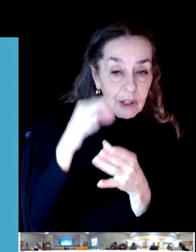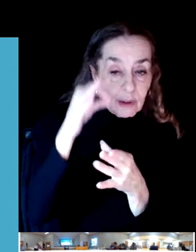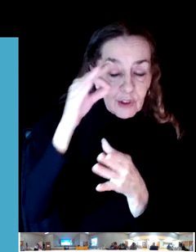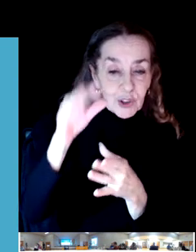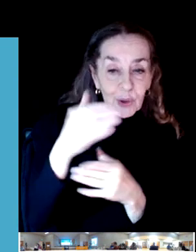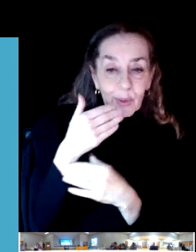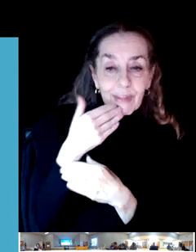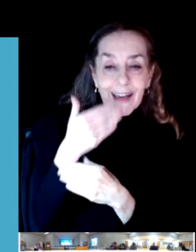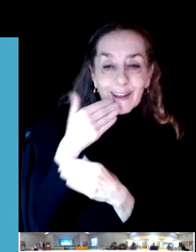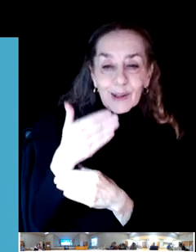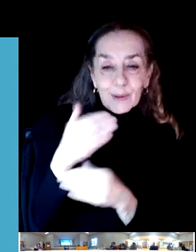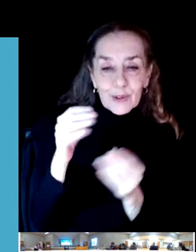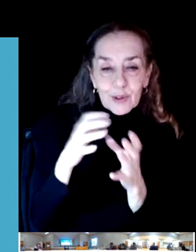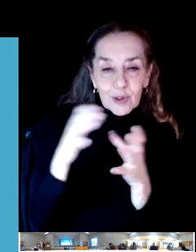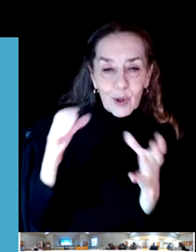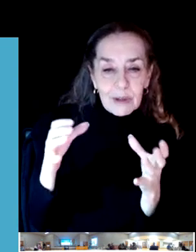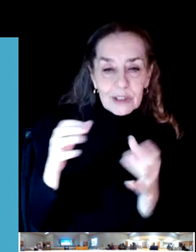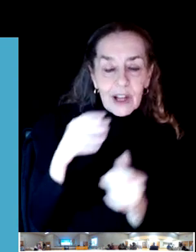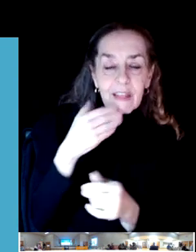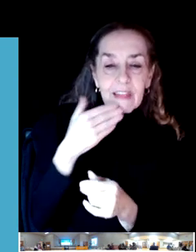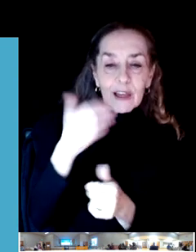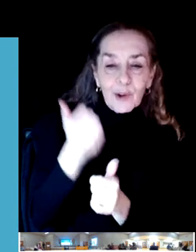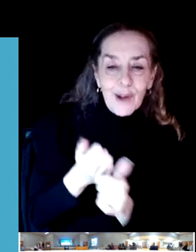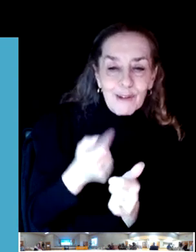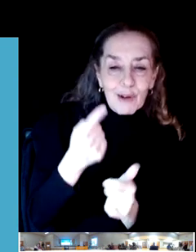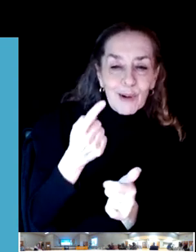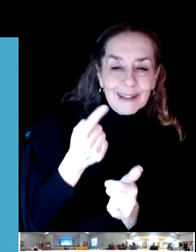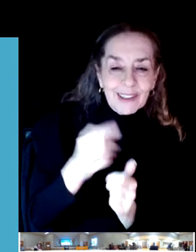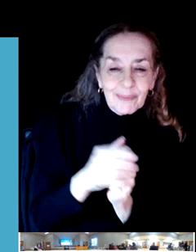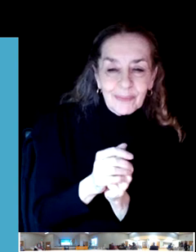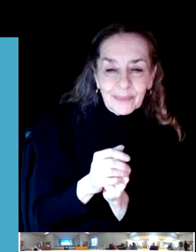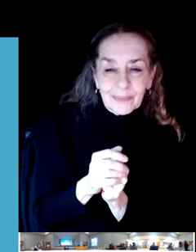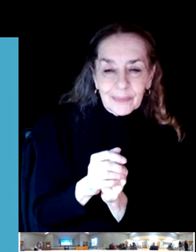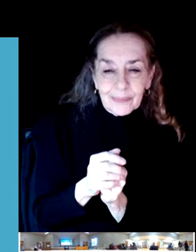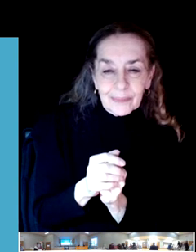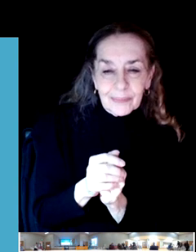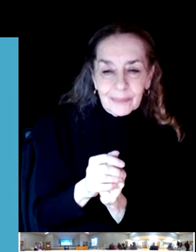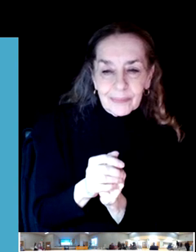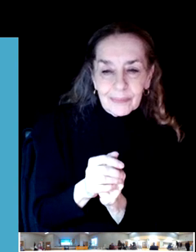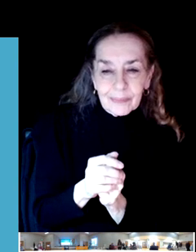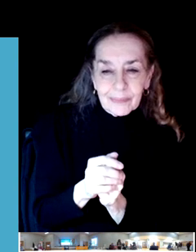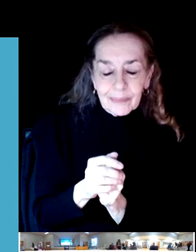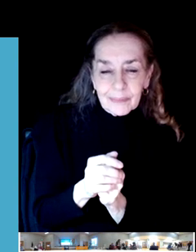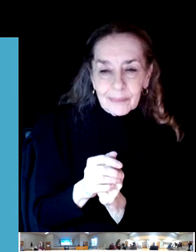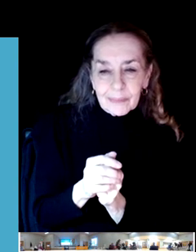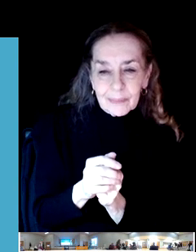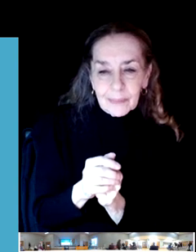Information about upcoming events and opportunities to get involved are at willamalane.org/future.